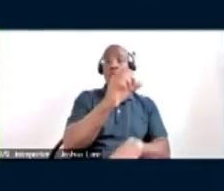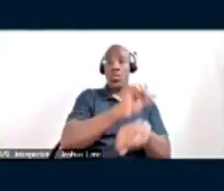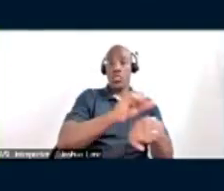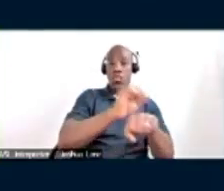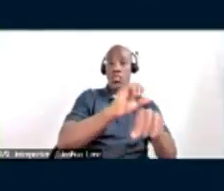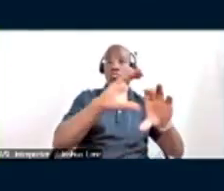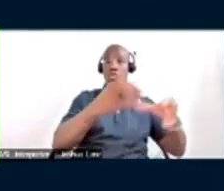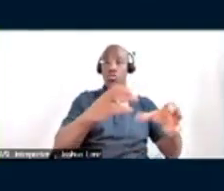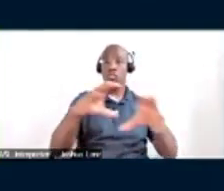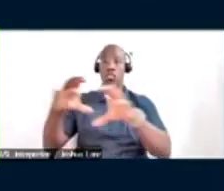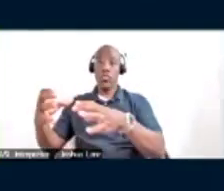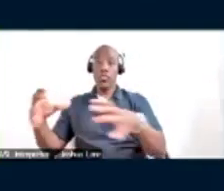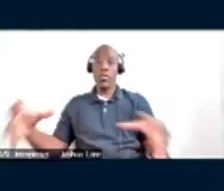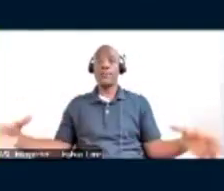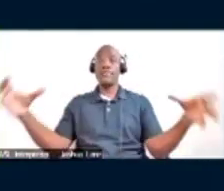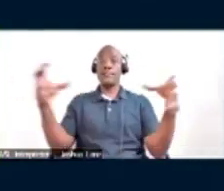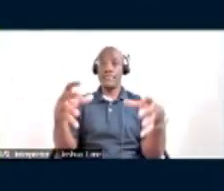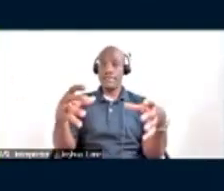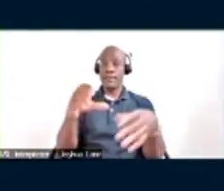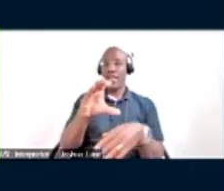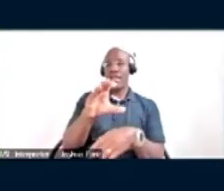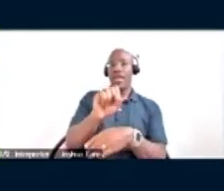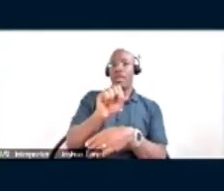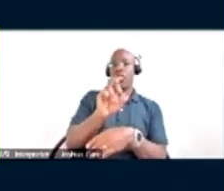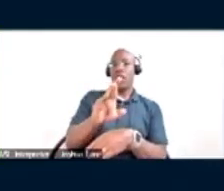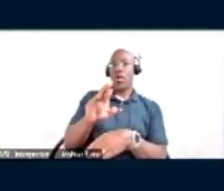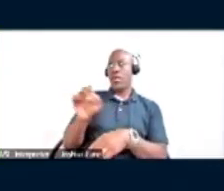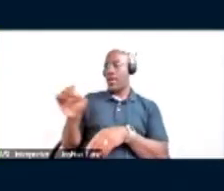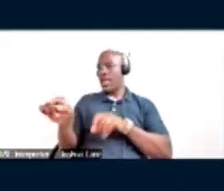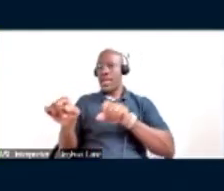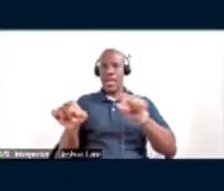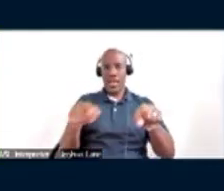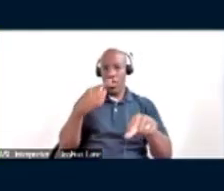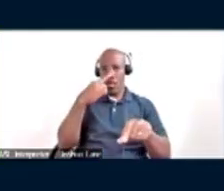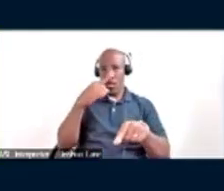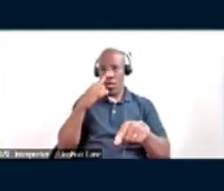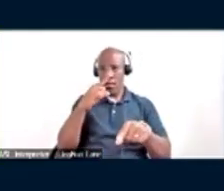to think about simplifying review criteria with two goals.